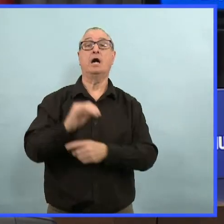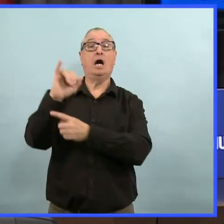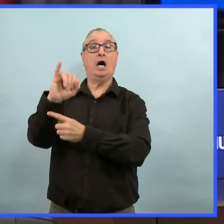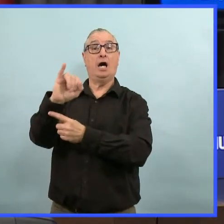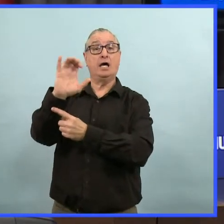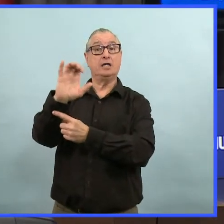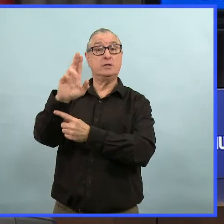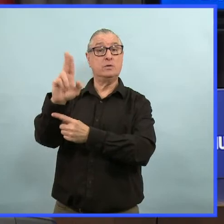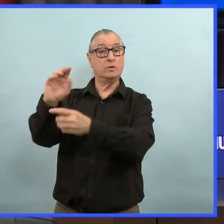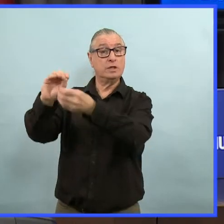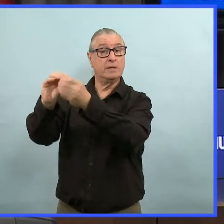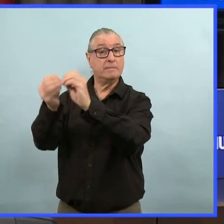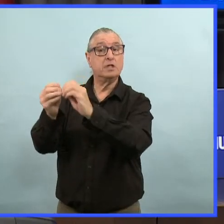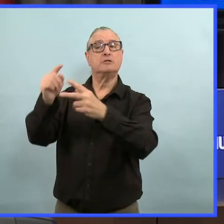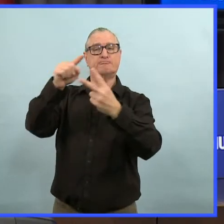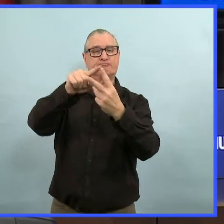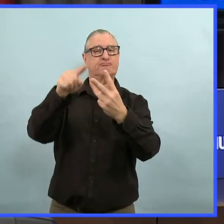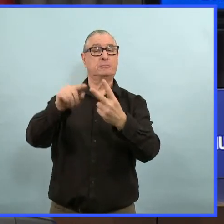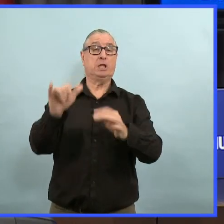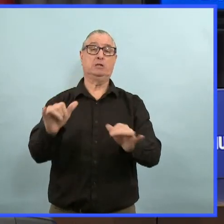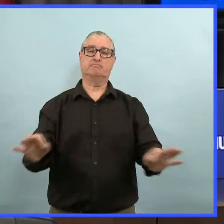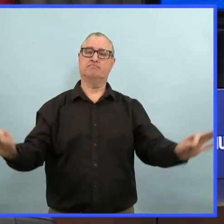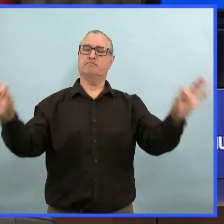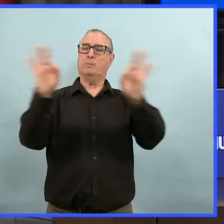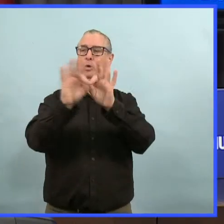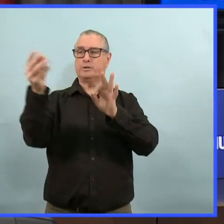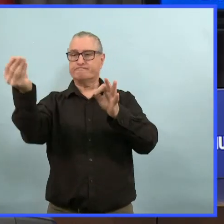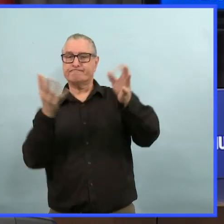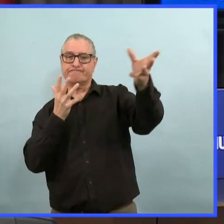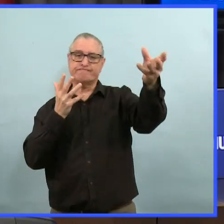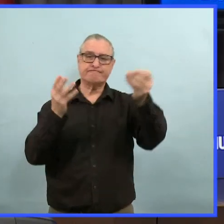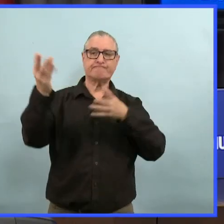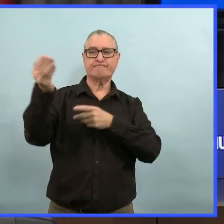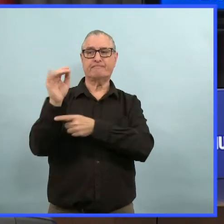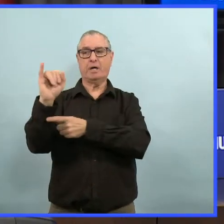as these indicators provide us with assurances around returning redeployed staff